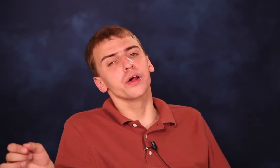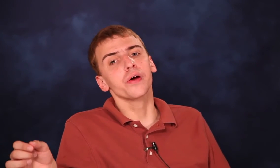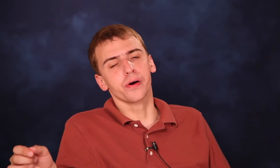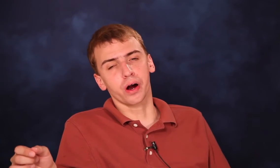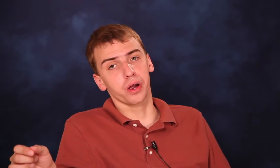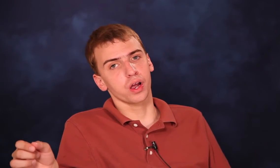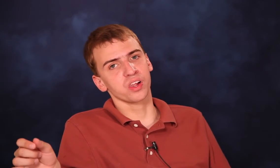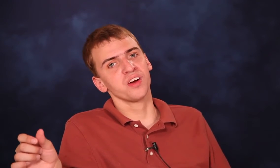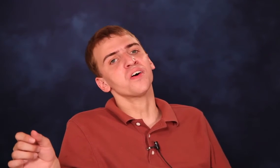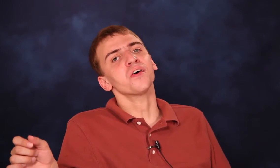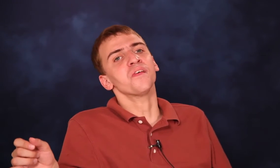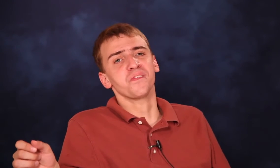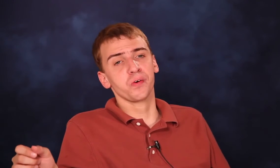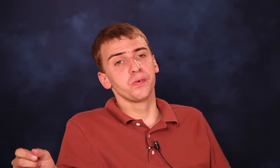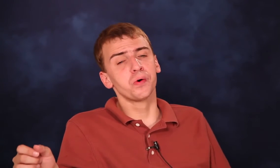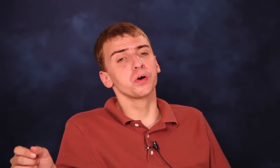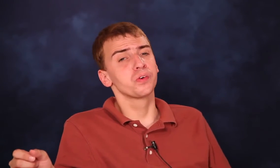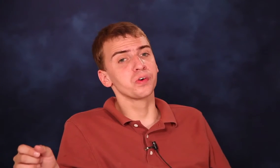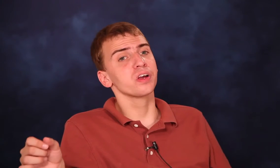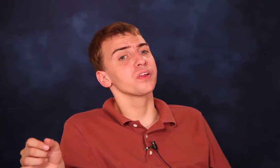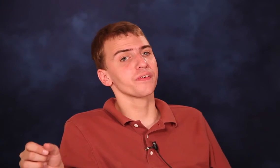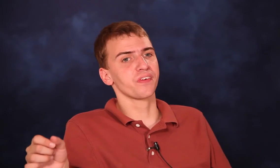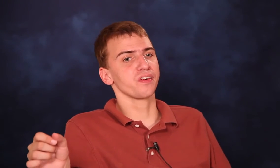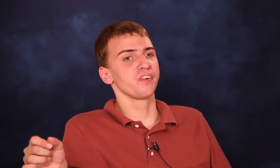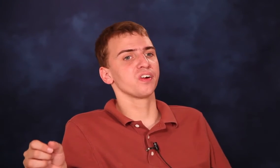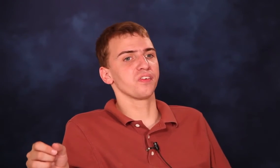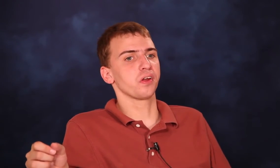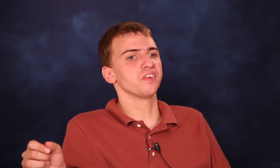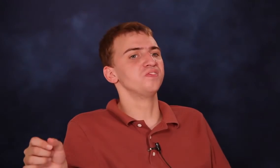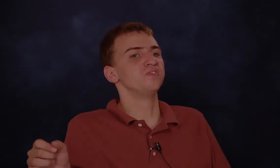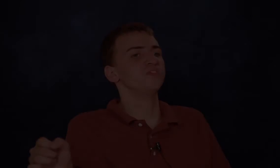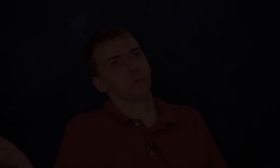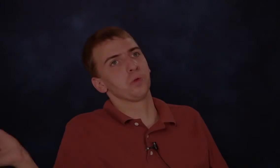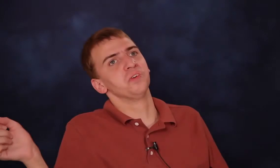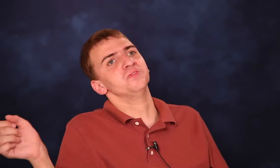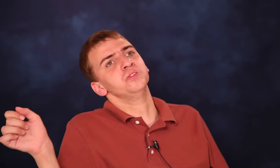legal guardian before treating the patient.